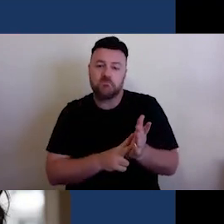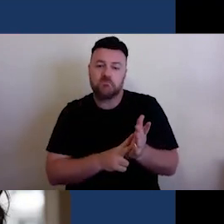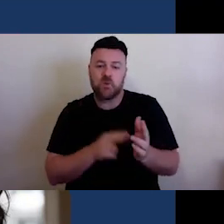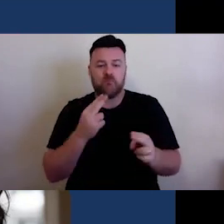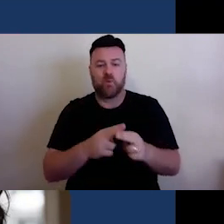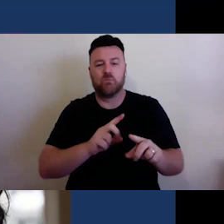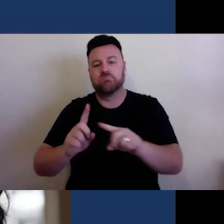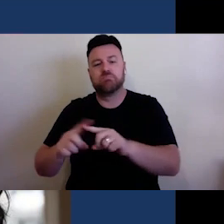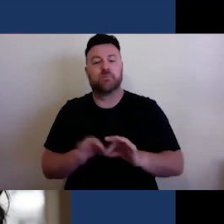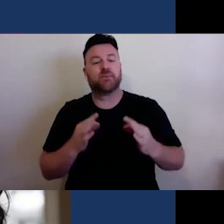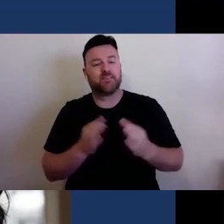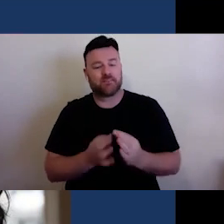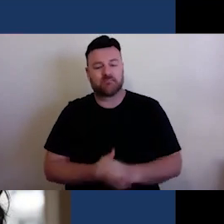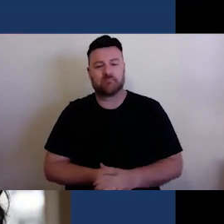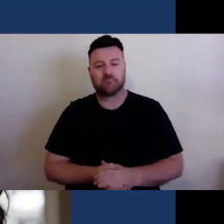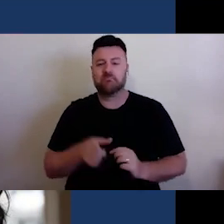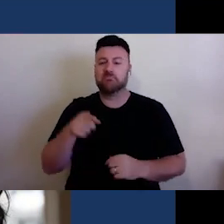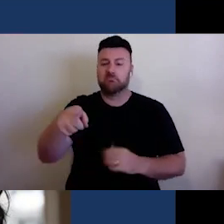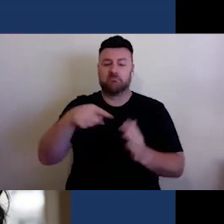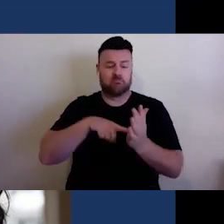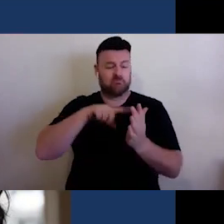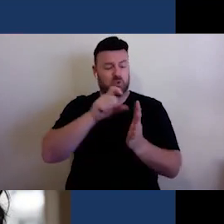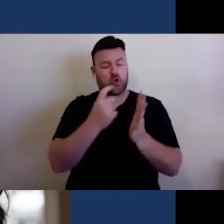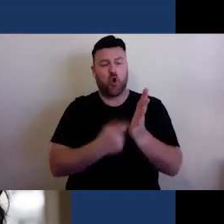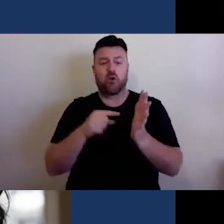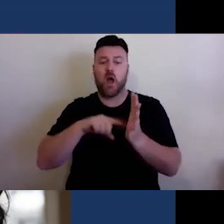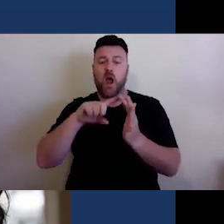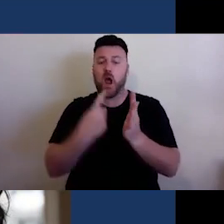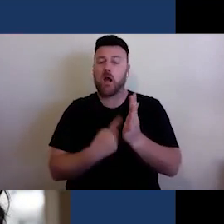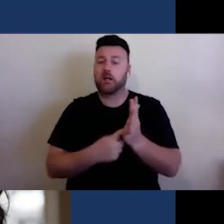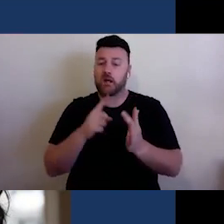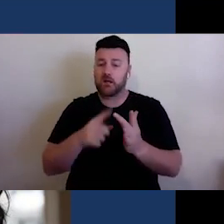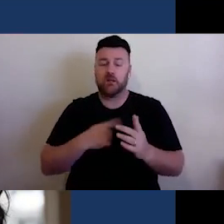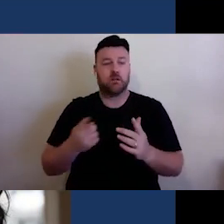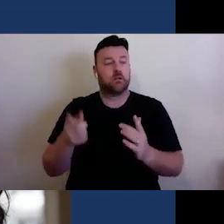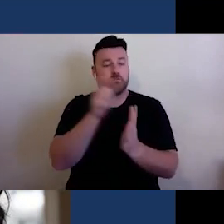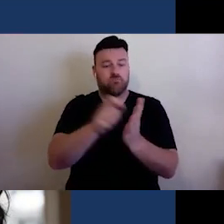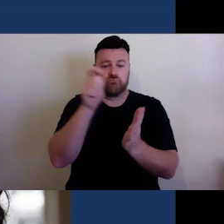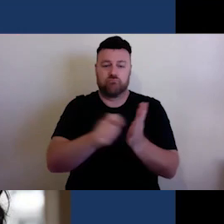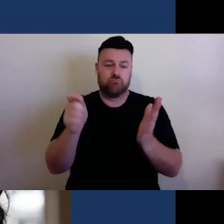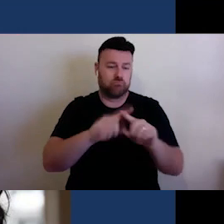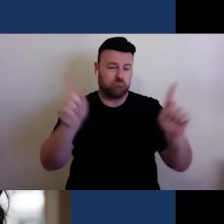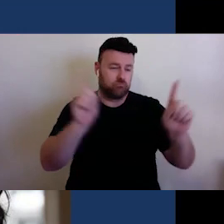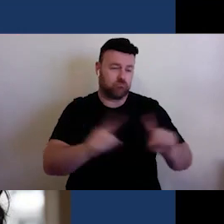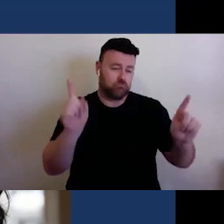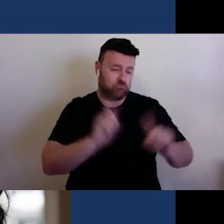has been involved in writing intellectual property protocols and